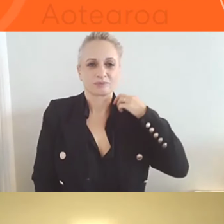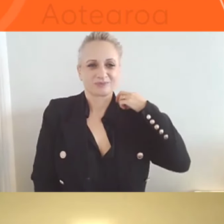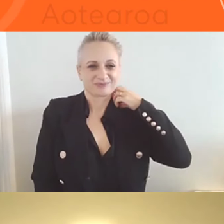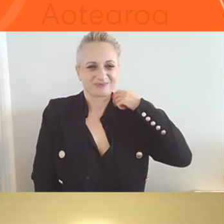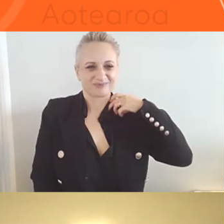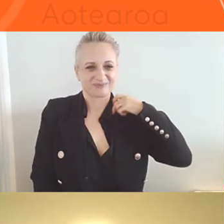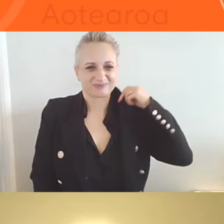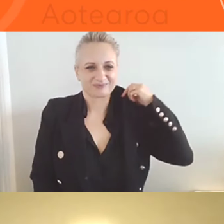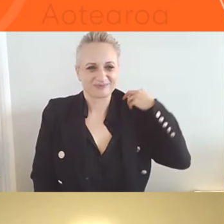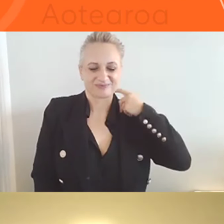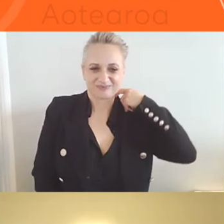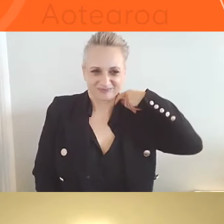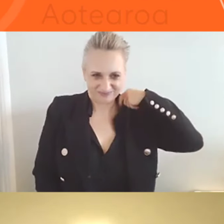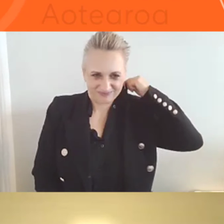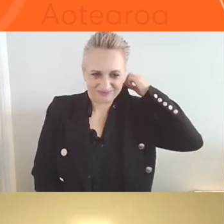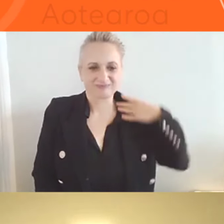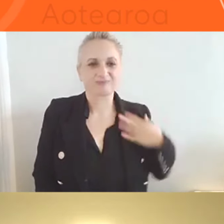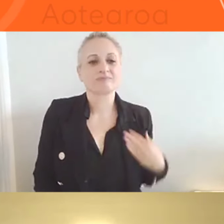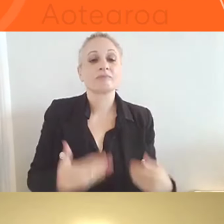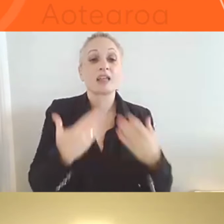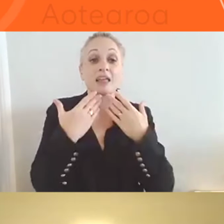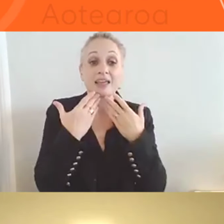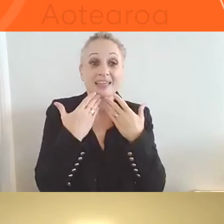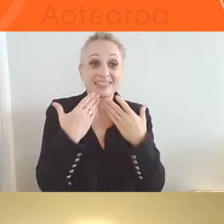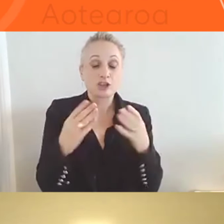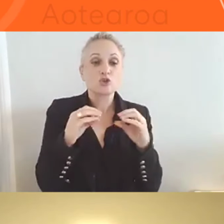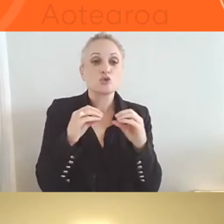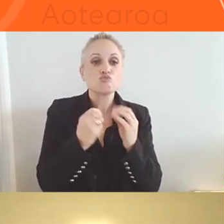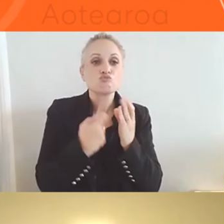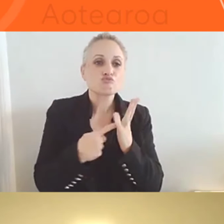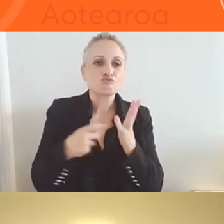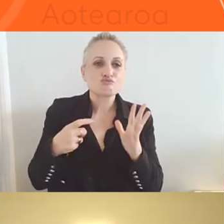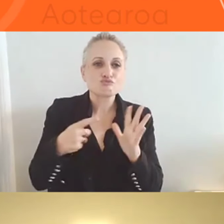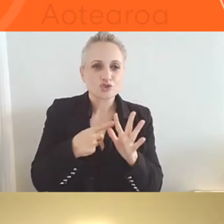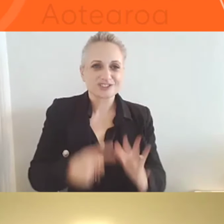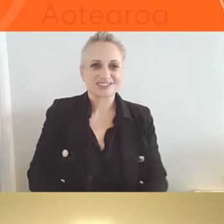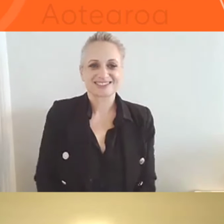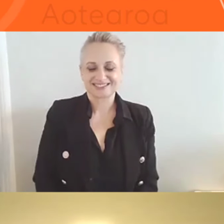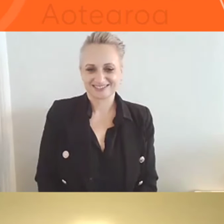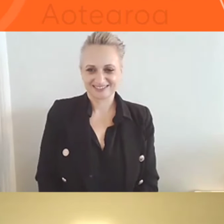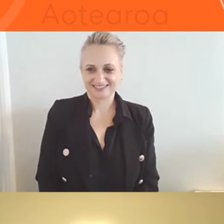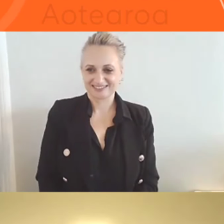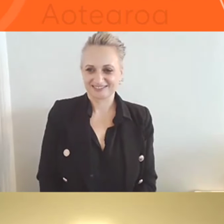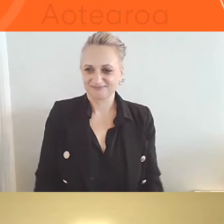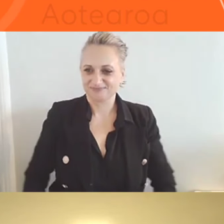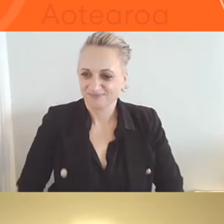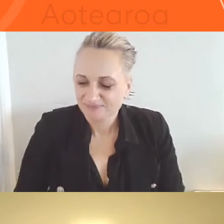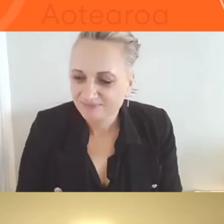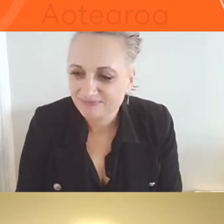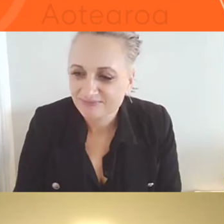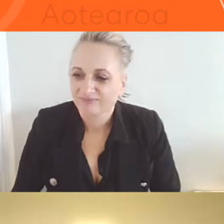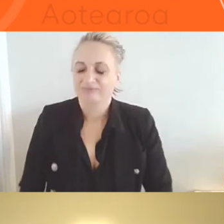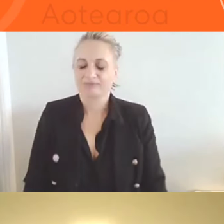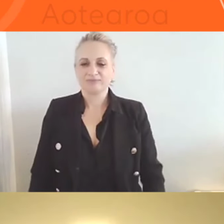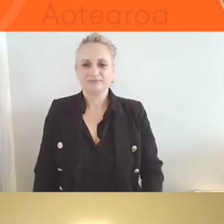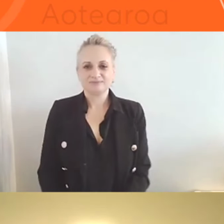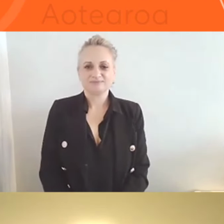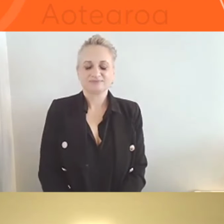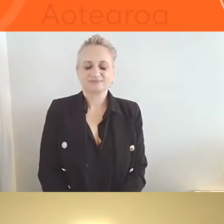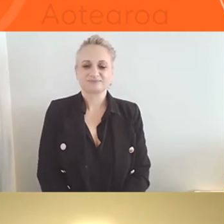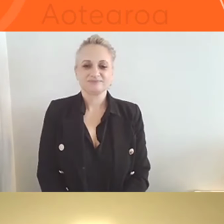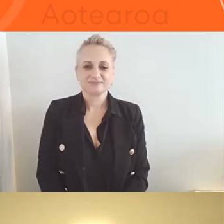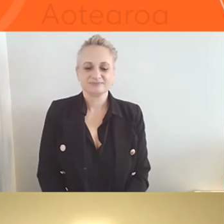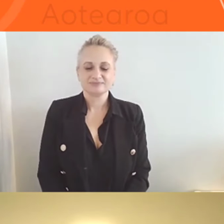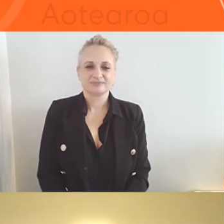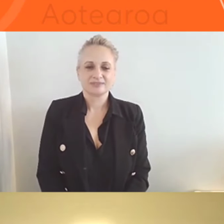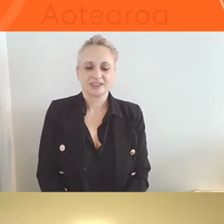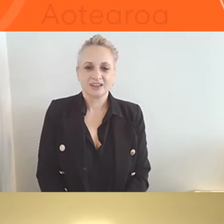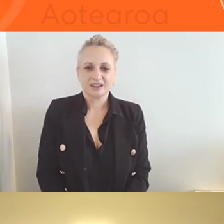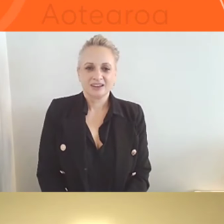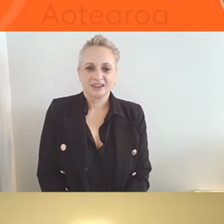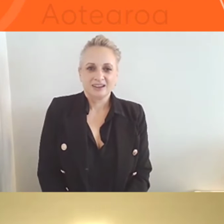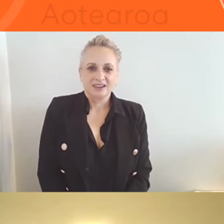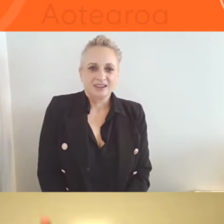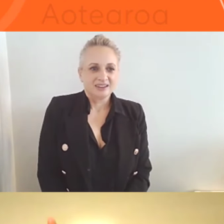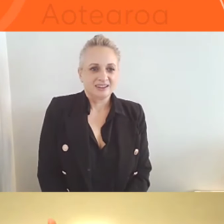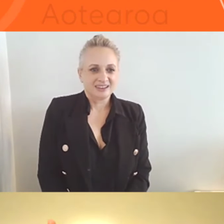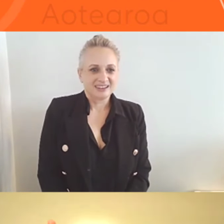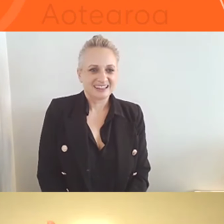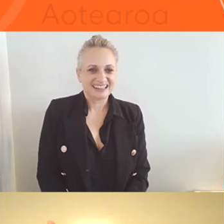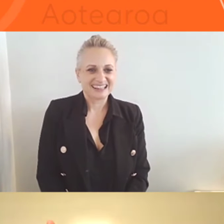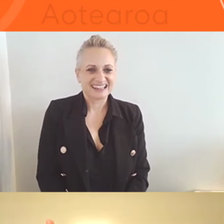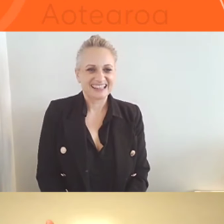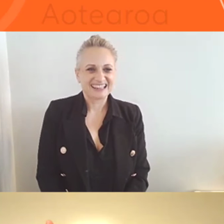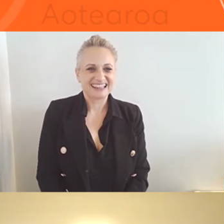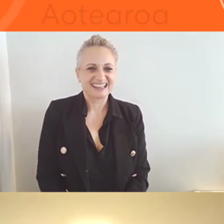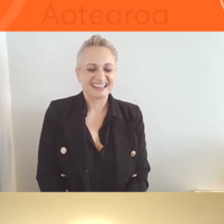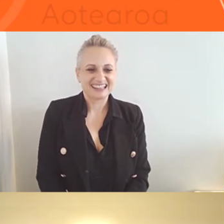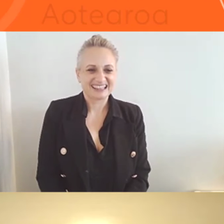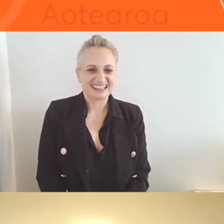you very much. Bruce, you're up next, thank you. Can you hear me